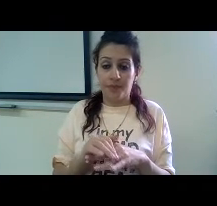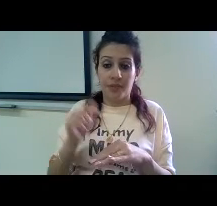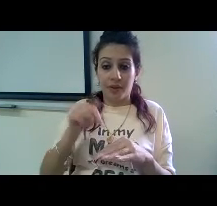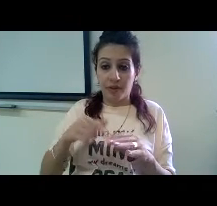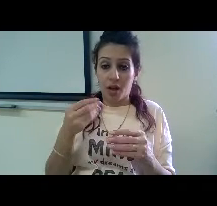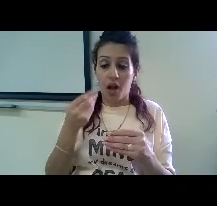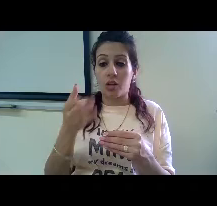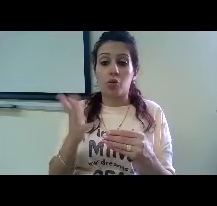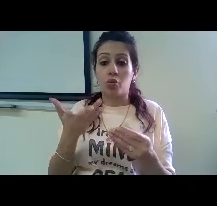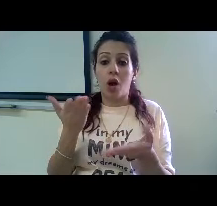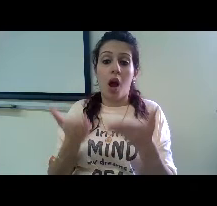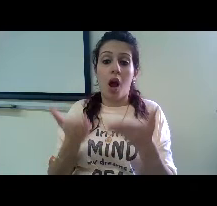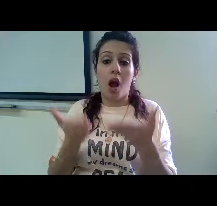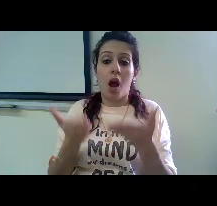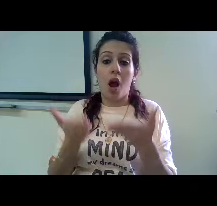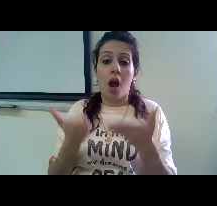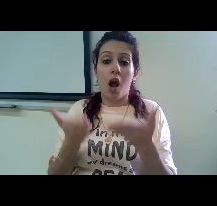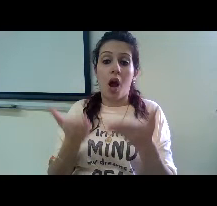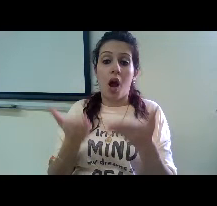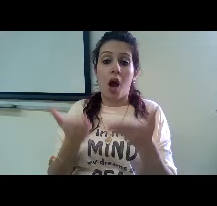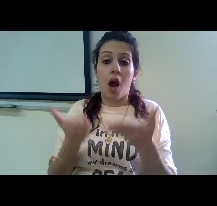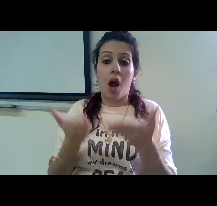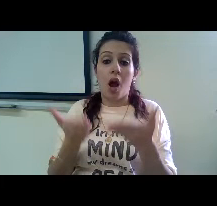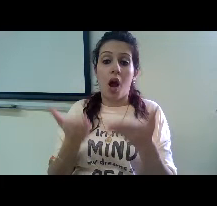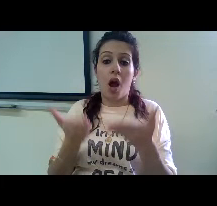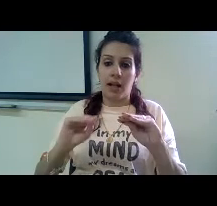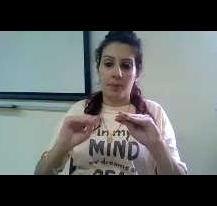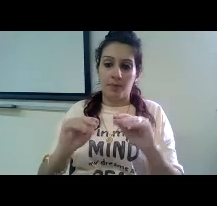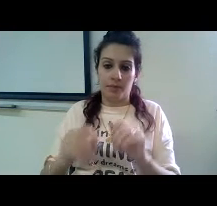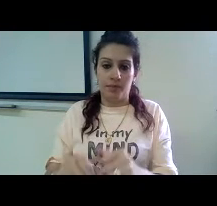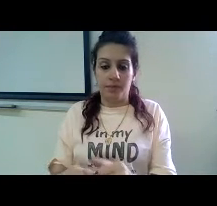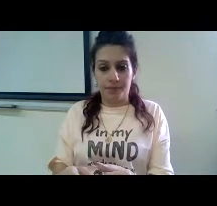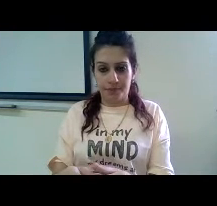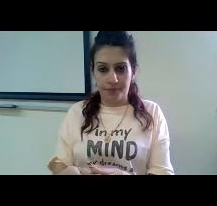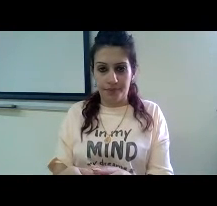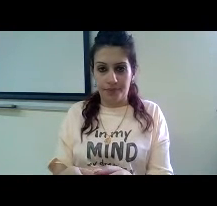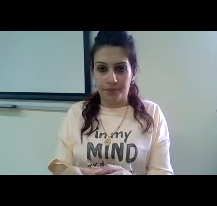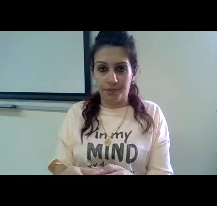countries was, incentivizing social learning. Children in the